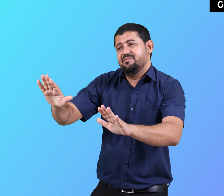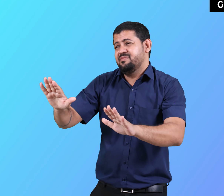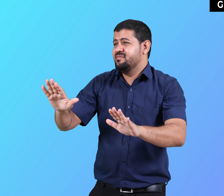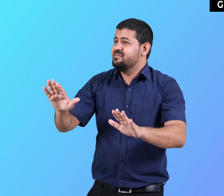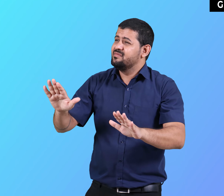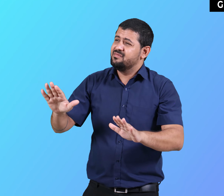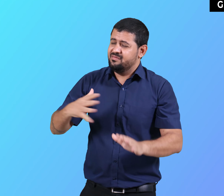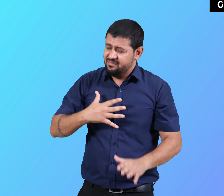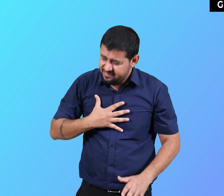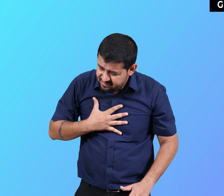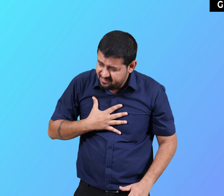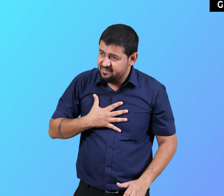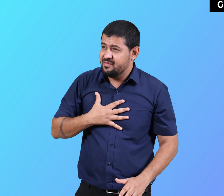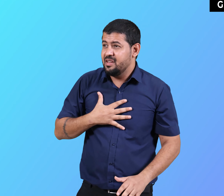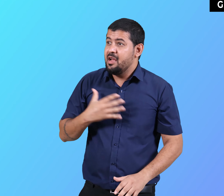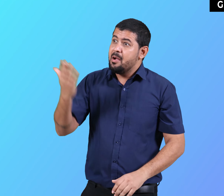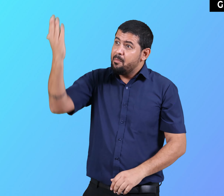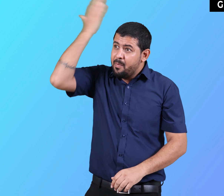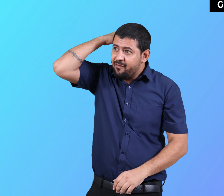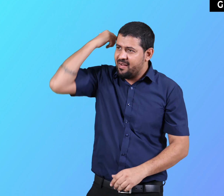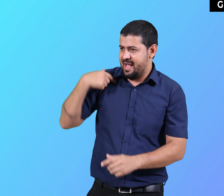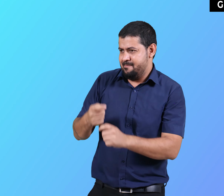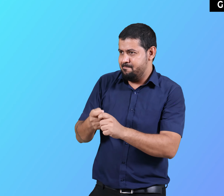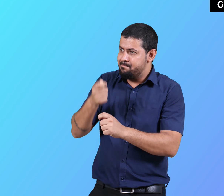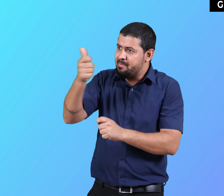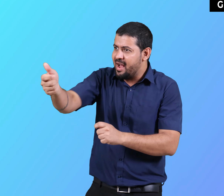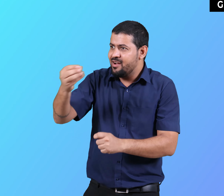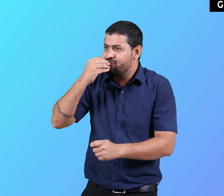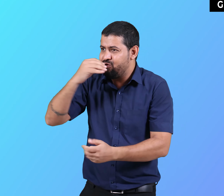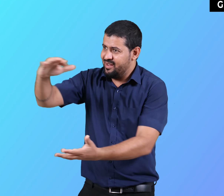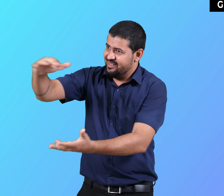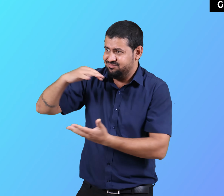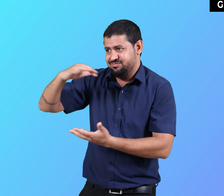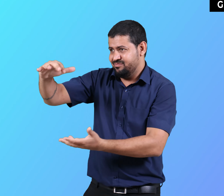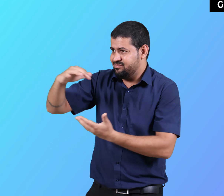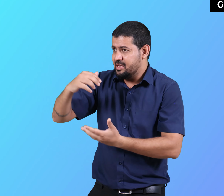They said, “Please, sir, let us explain something. We came here once before to buy food.